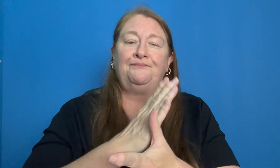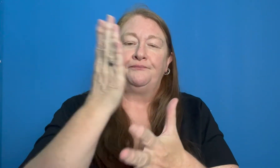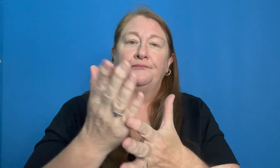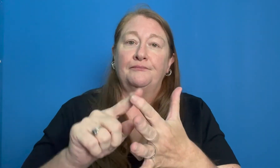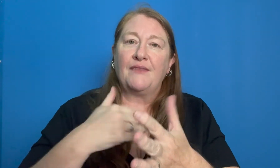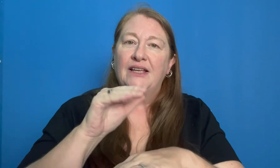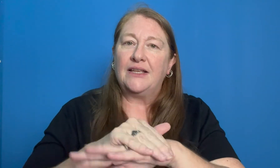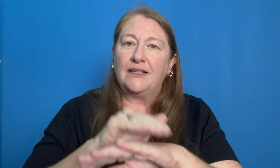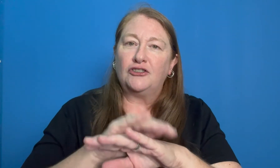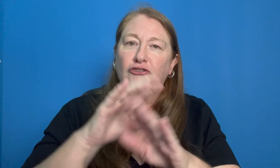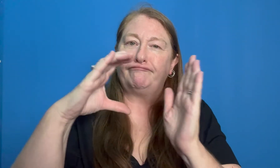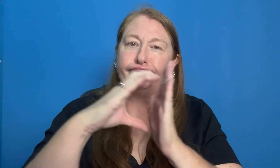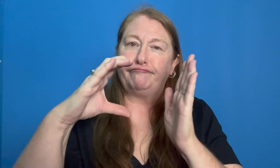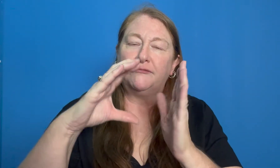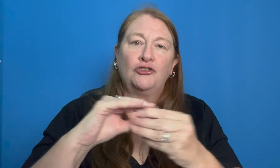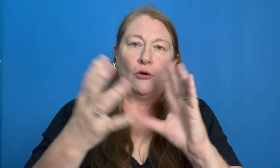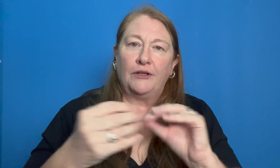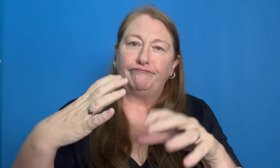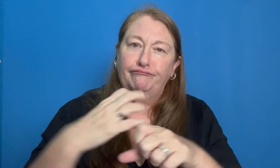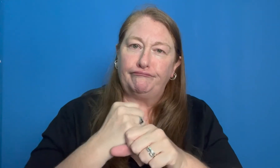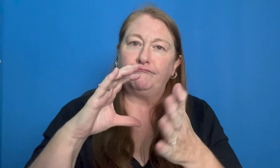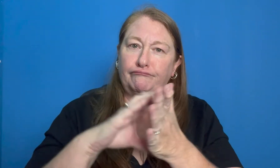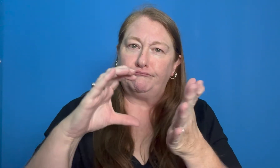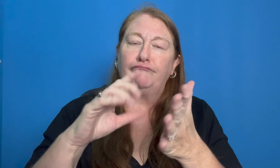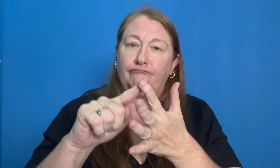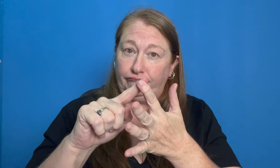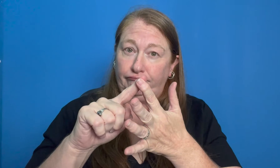a lesson with a summary of the story in English,